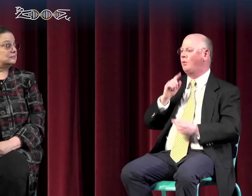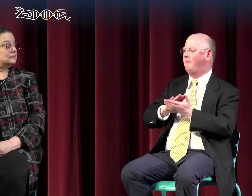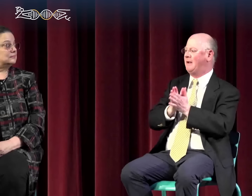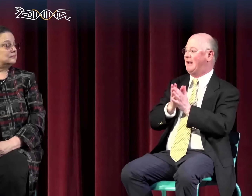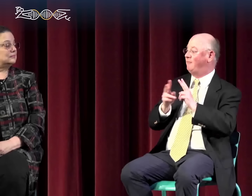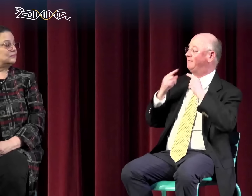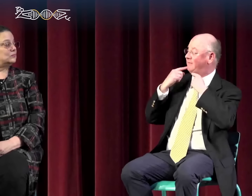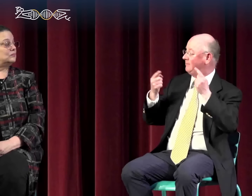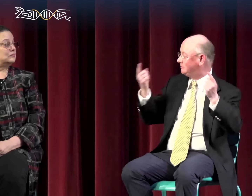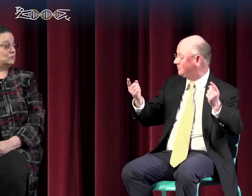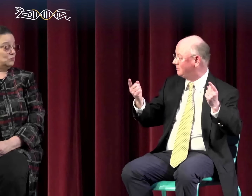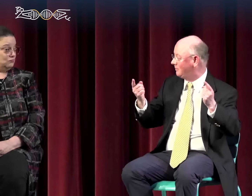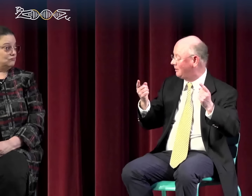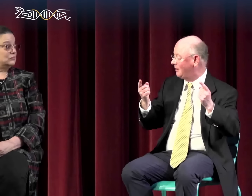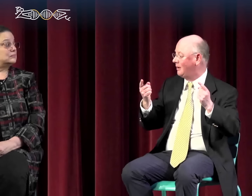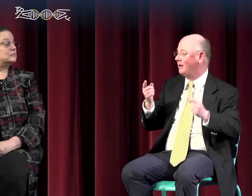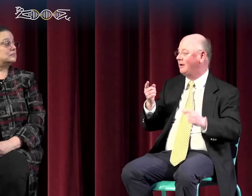at which these ideas became very famous.